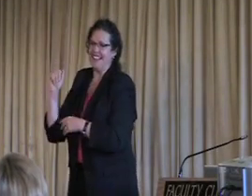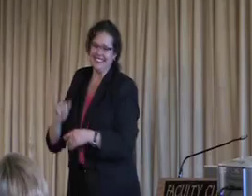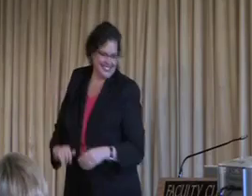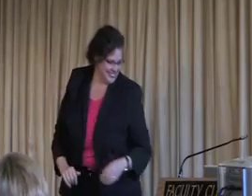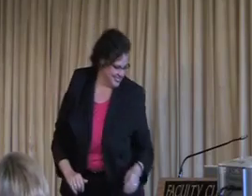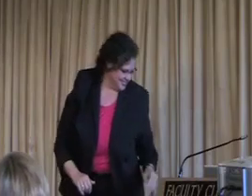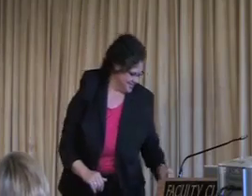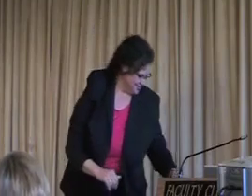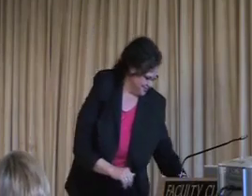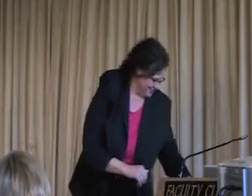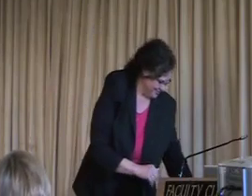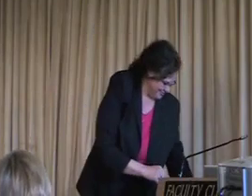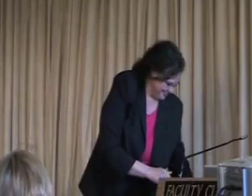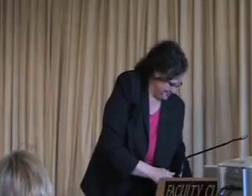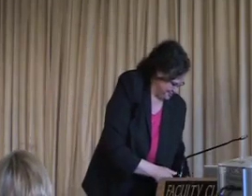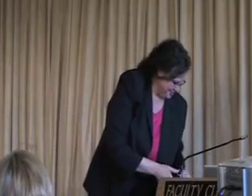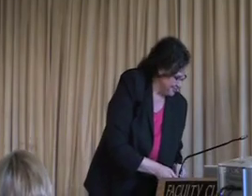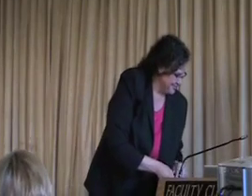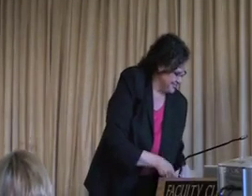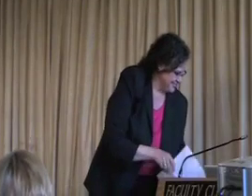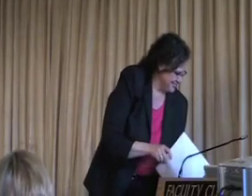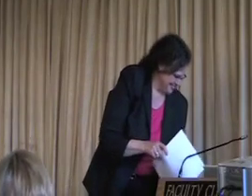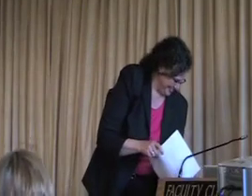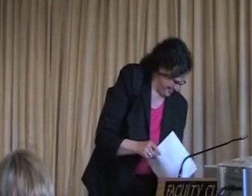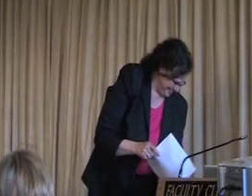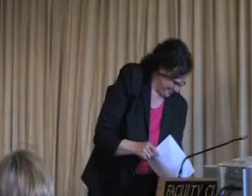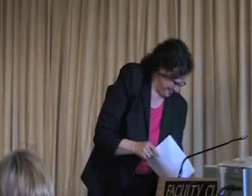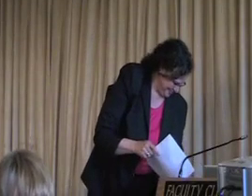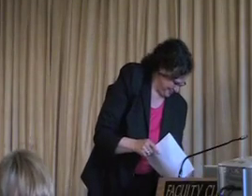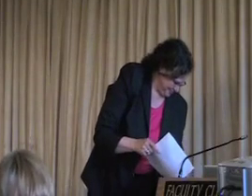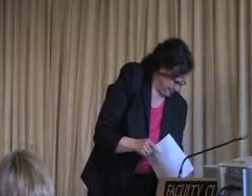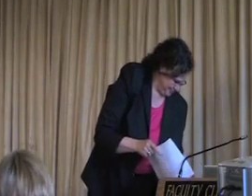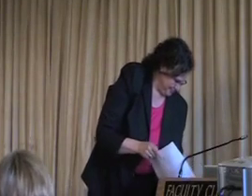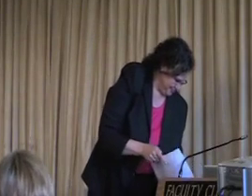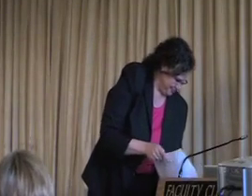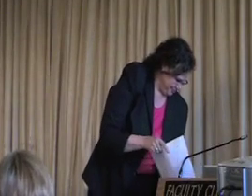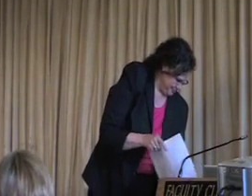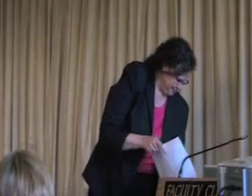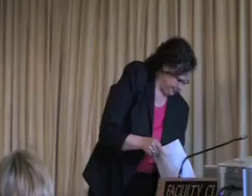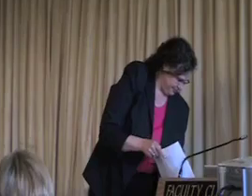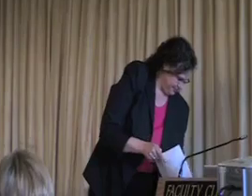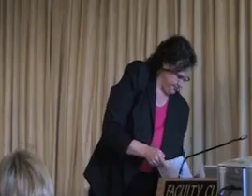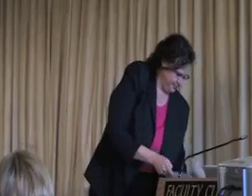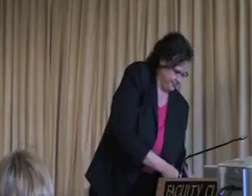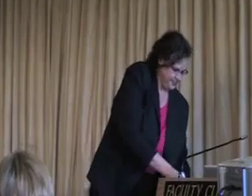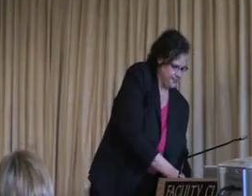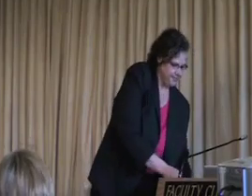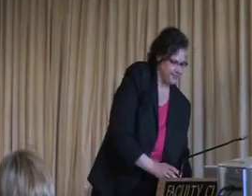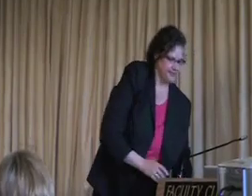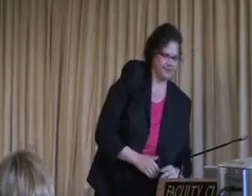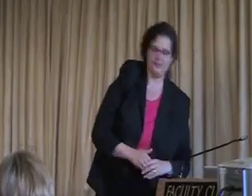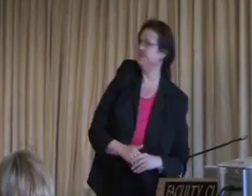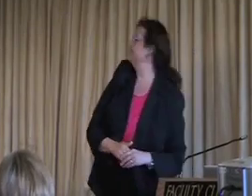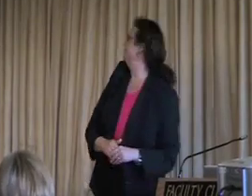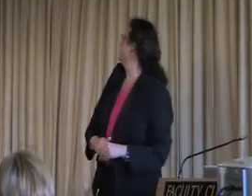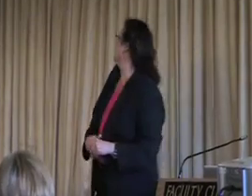about these brainstorming sessions and how we were going to get our ideas out there and share them with the community, she was the one that was instrumental in allowing us to